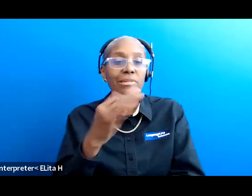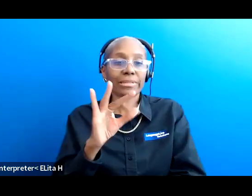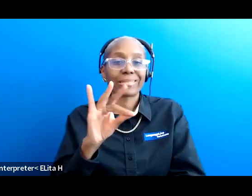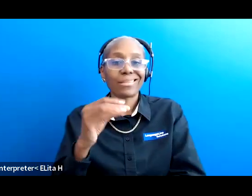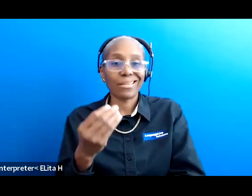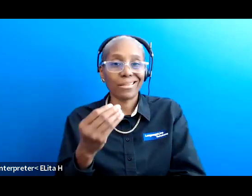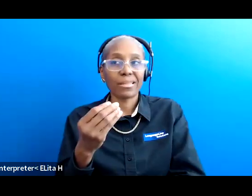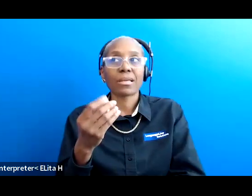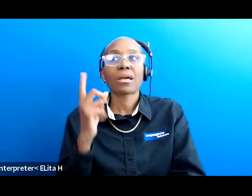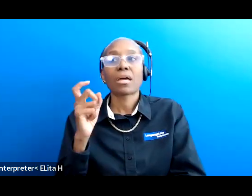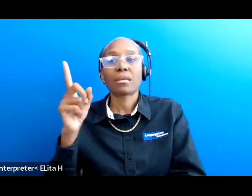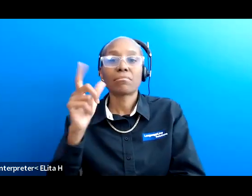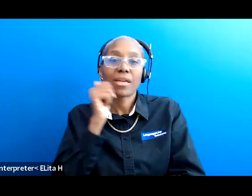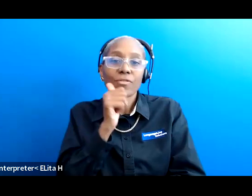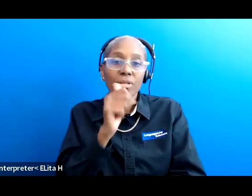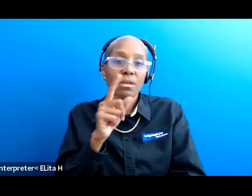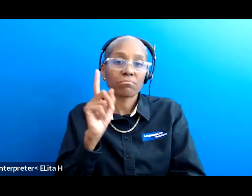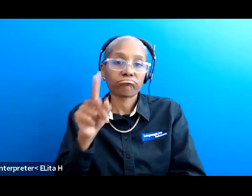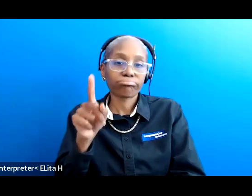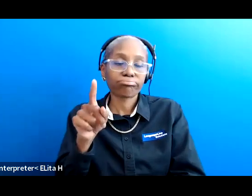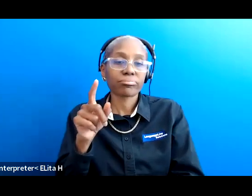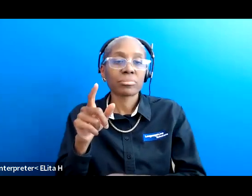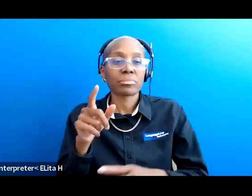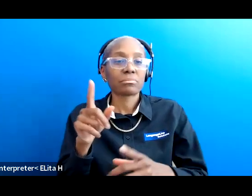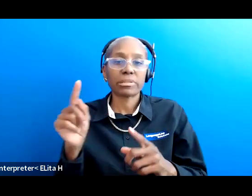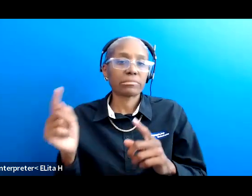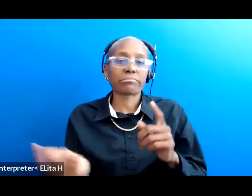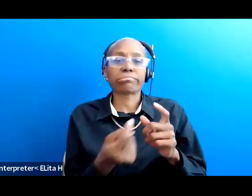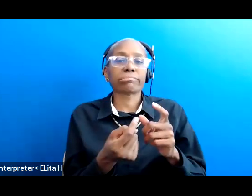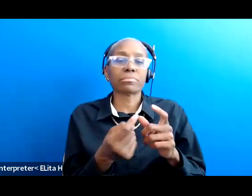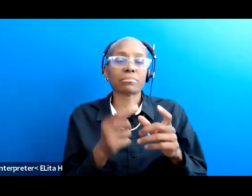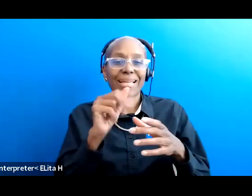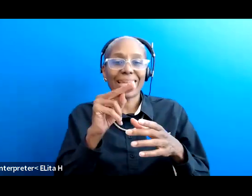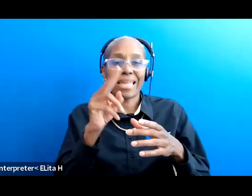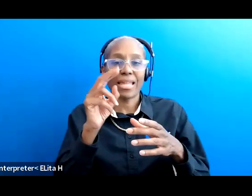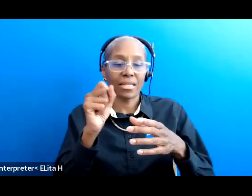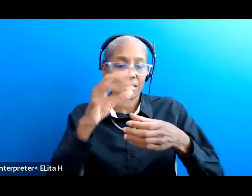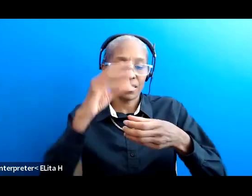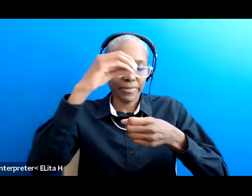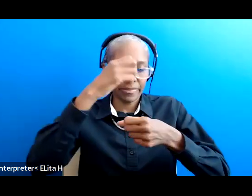I need to go every day, but it gets right into my anus and will not come out. My husband's been using digital stim.